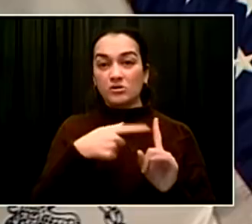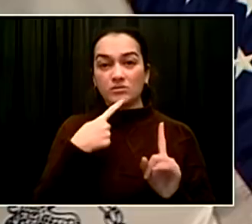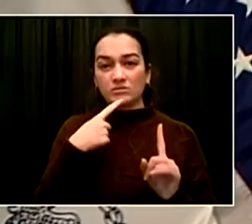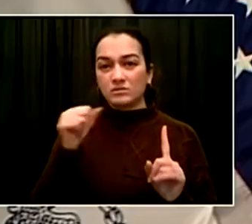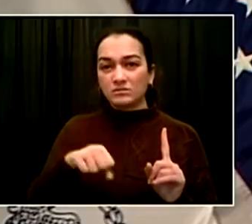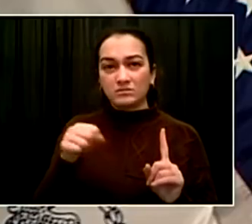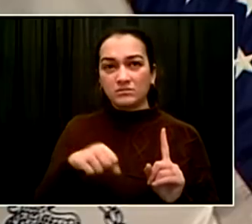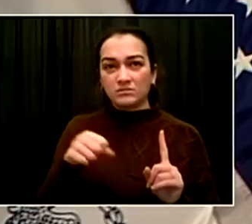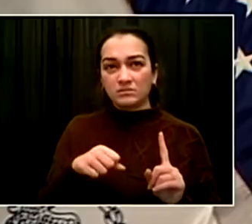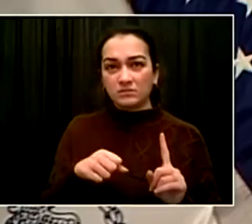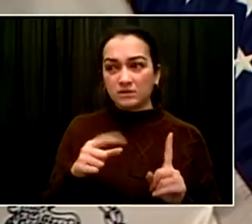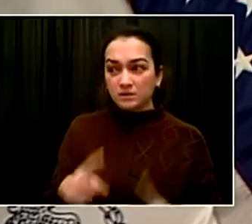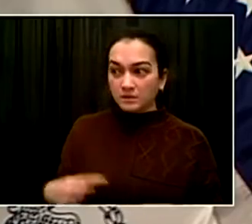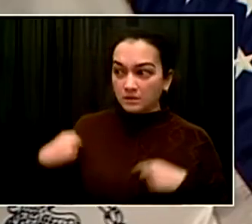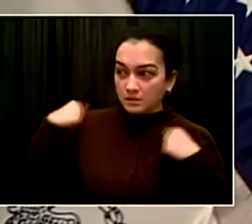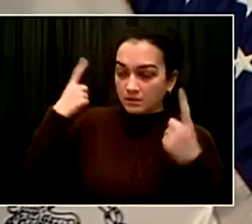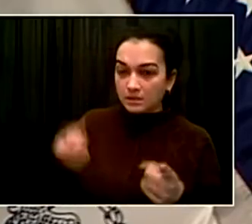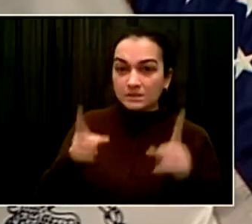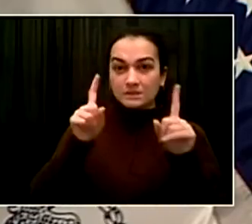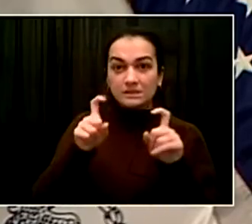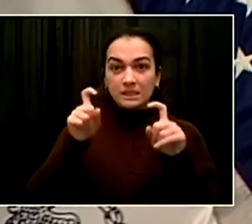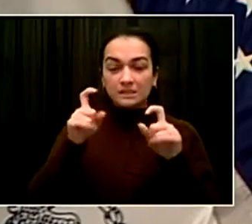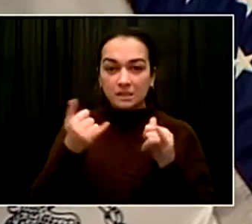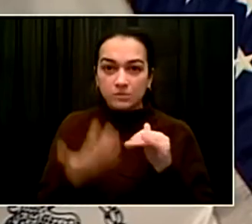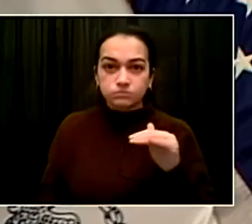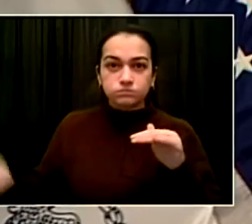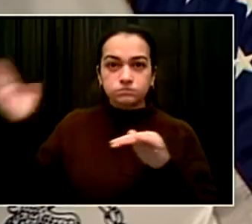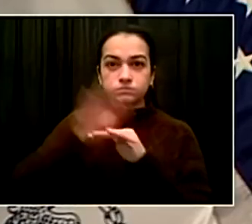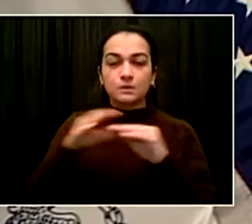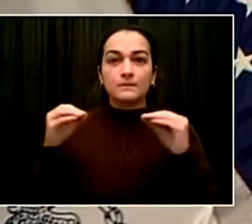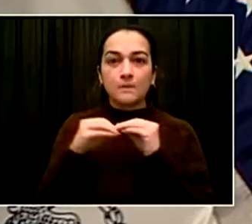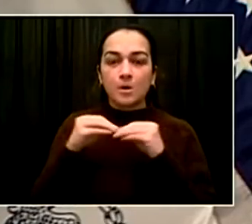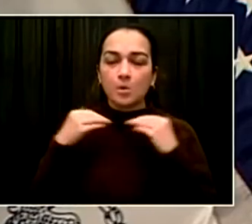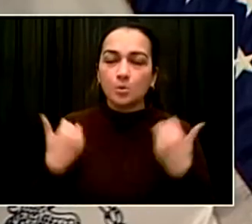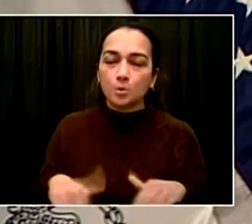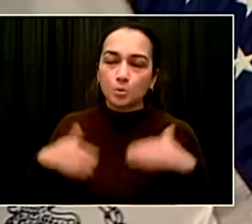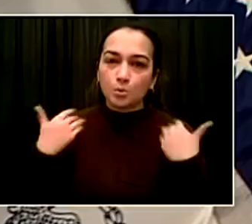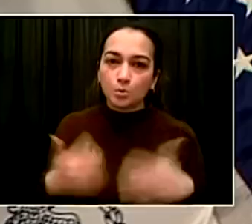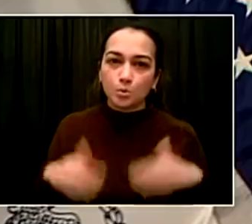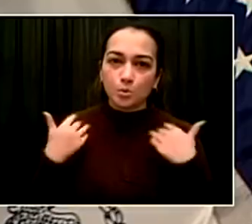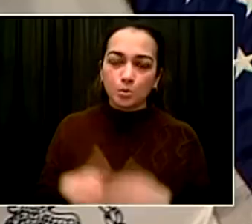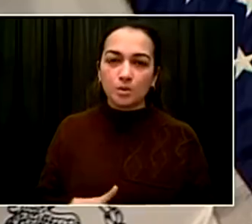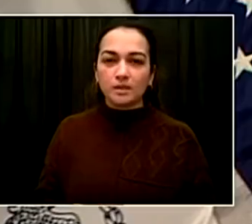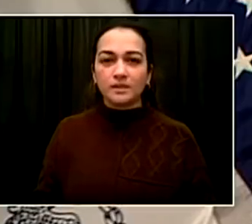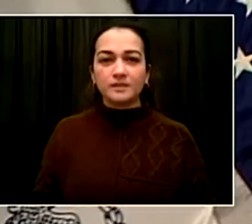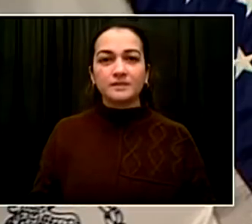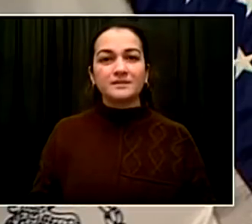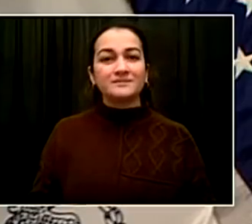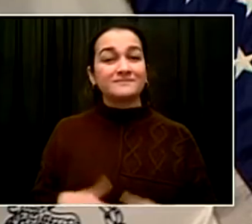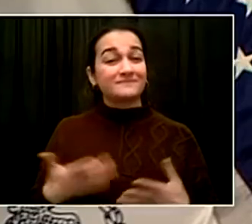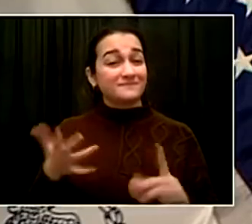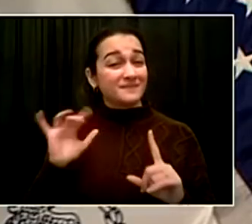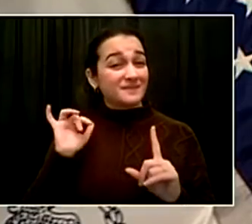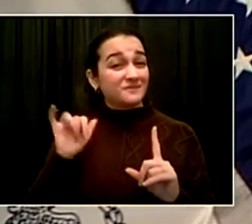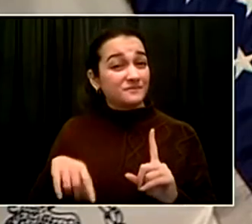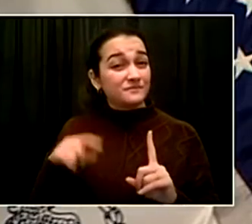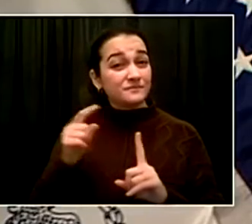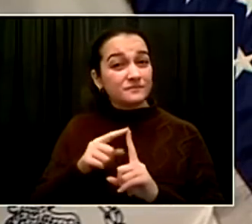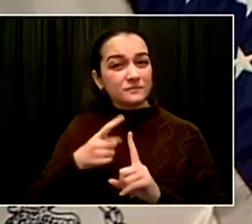MORE THAN ANY OTHER PLACE ELSE AND A WHOLE LOT MORE BEHIND IT